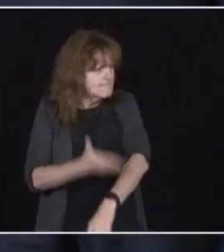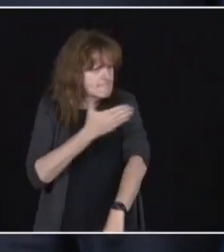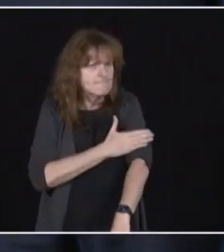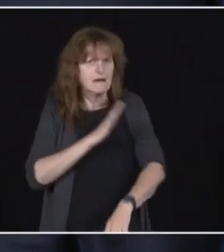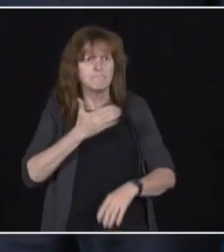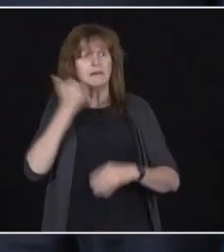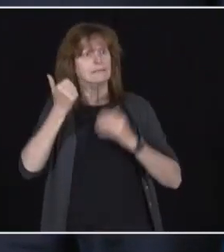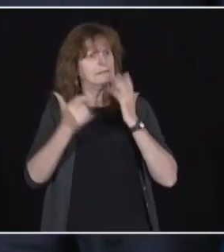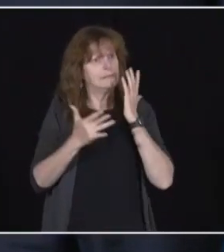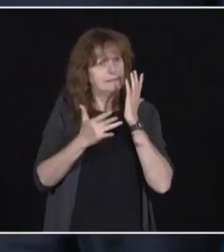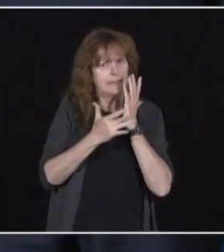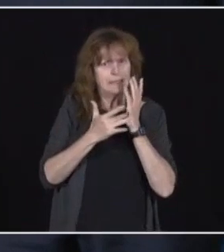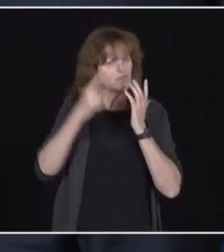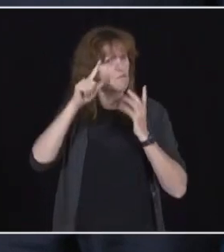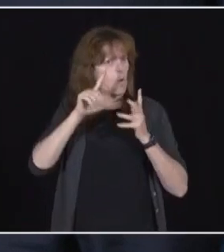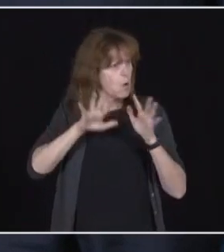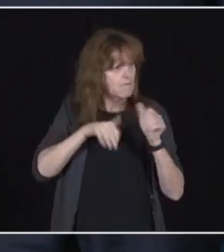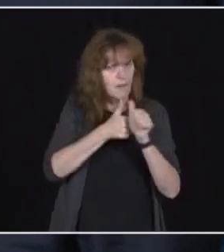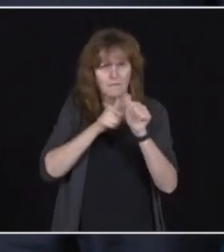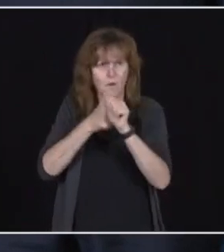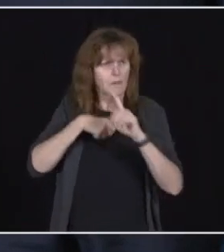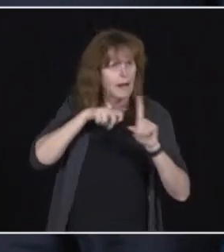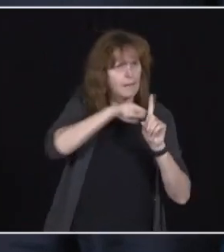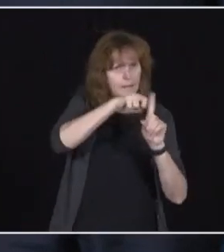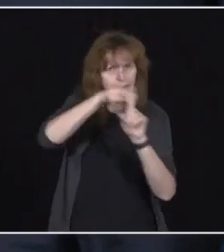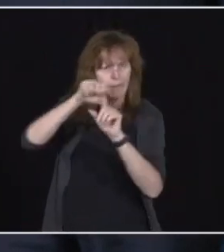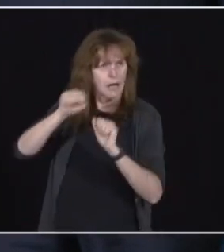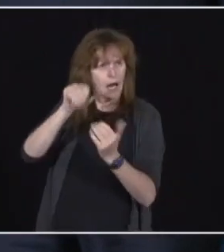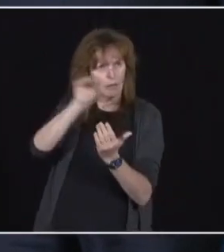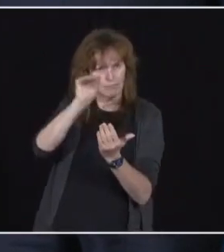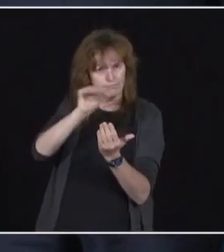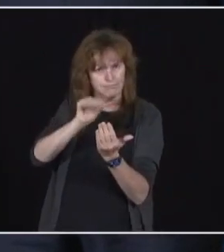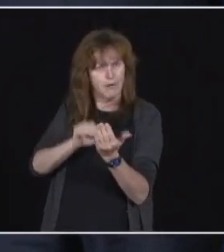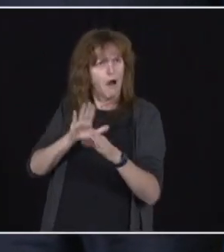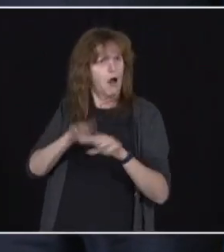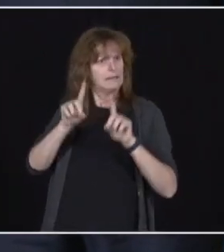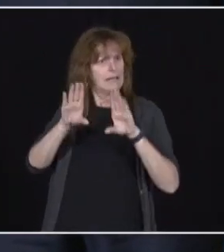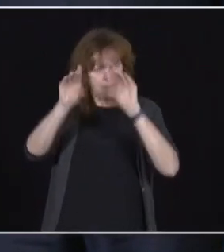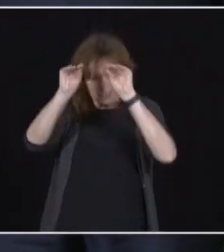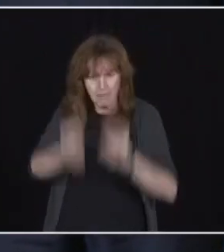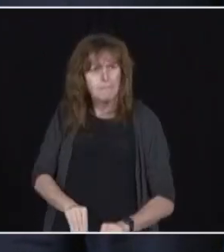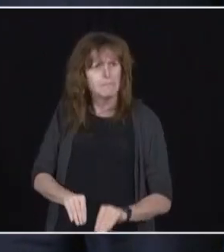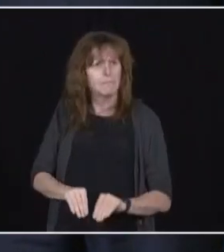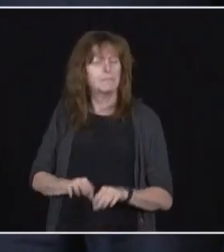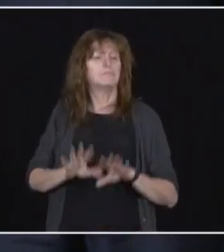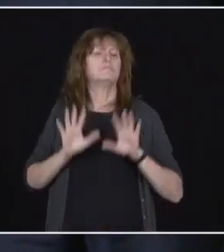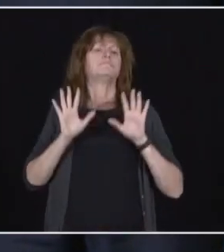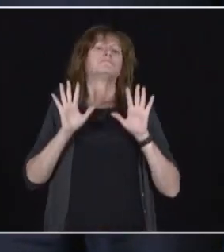used to track and report your cases. We are finally getting on with a long-overdue work of replacing outdated